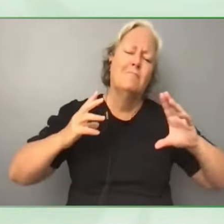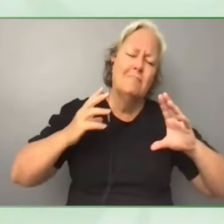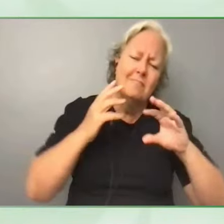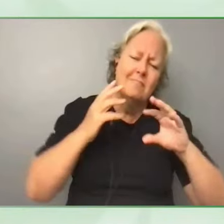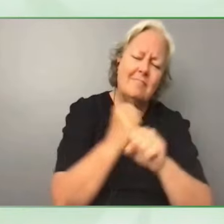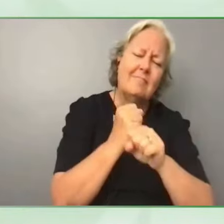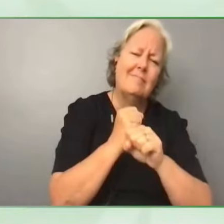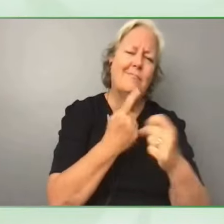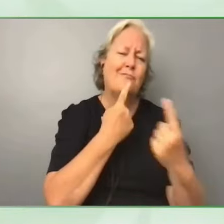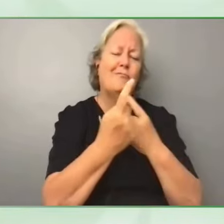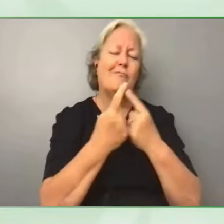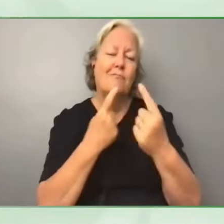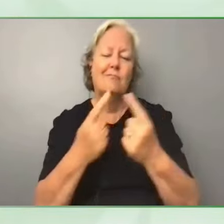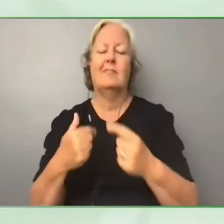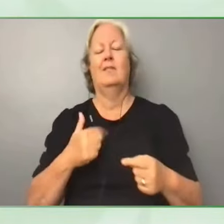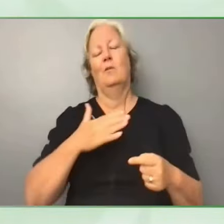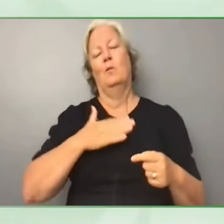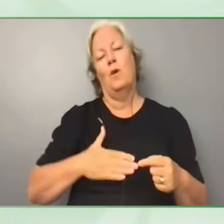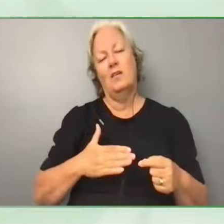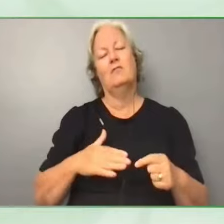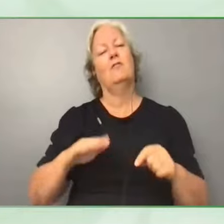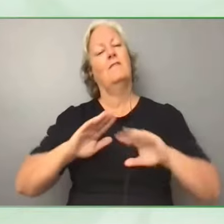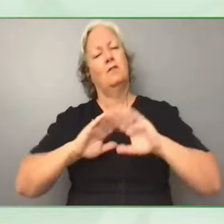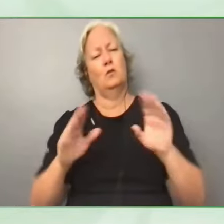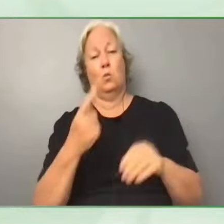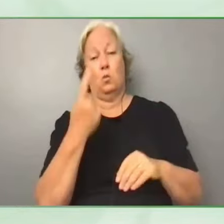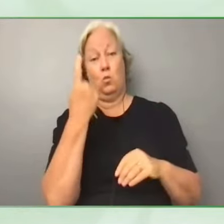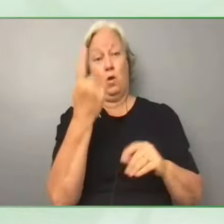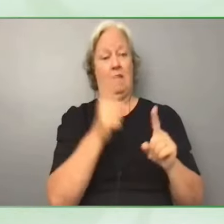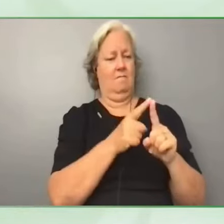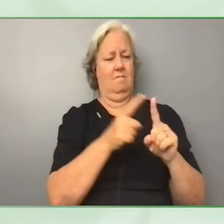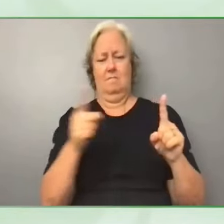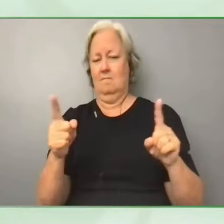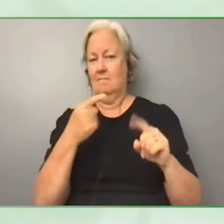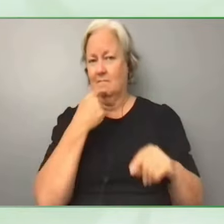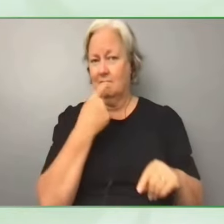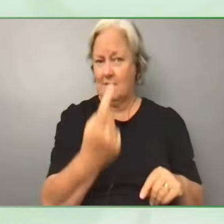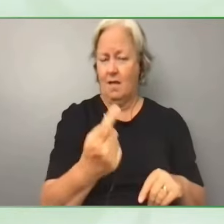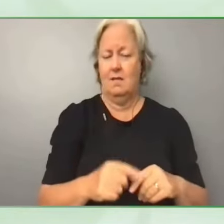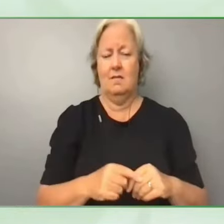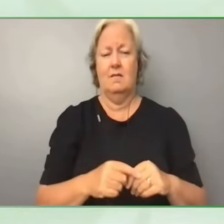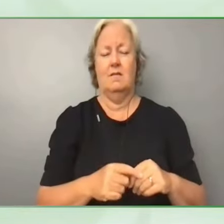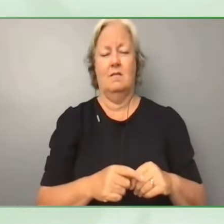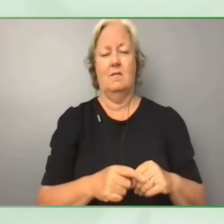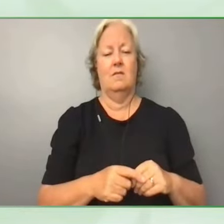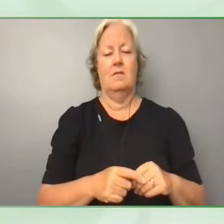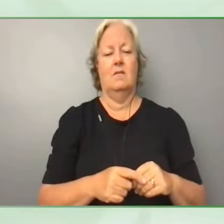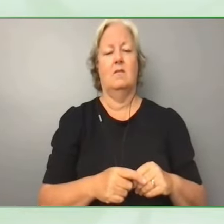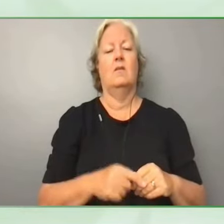to end with one sentence. There is no way to inclusion. Inclusion is the way.